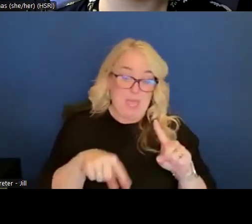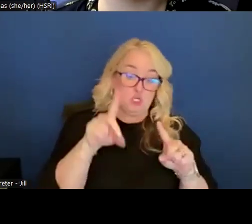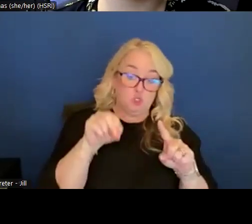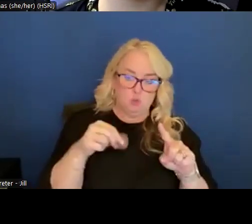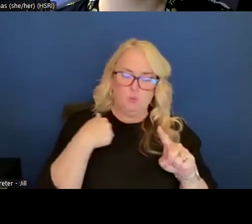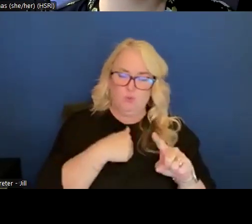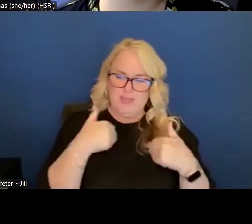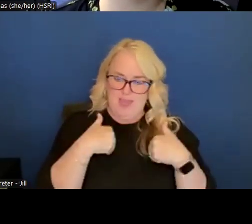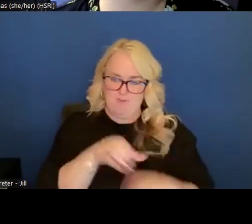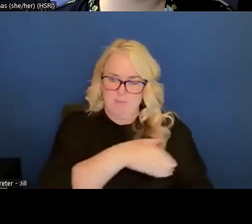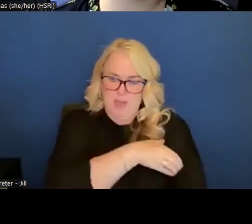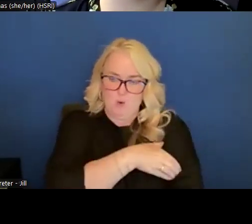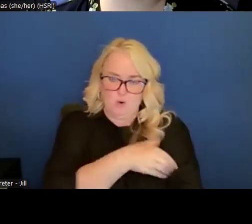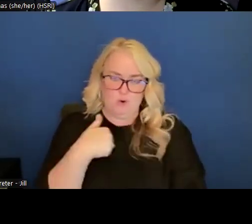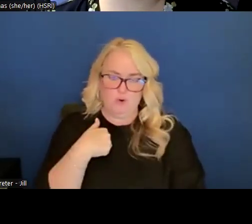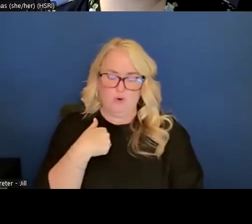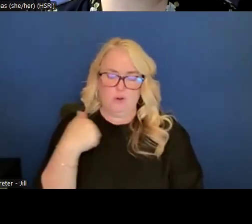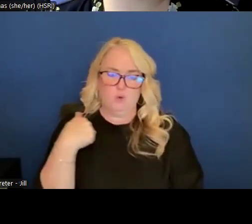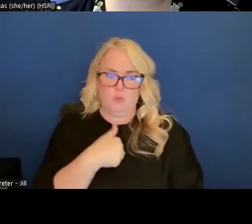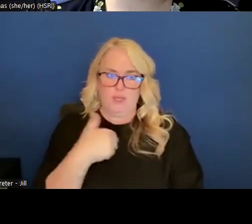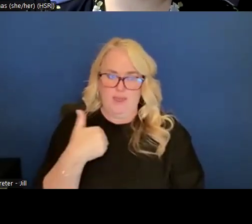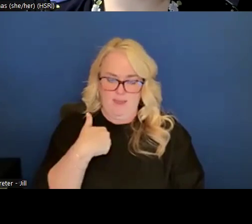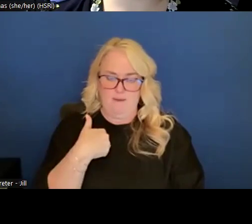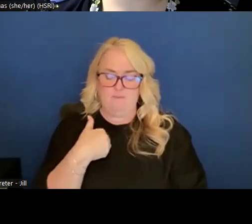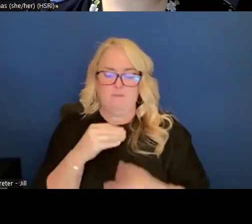literally have power. And the power is commenting on these